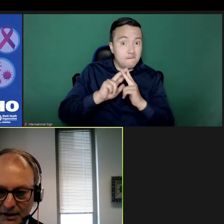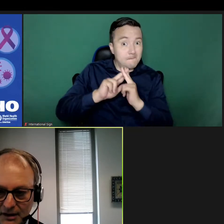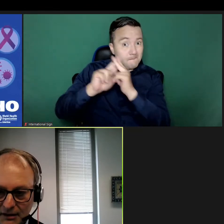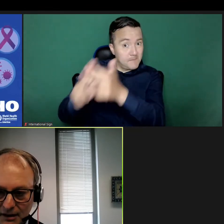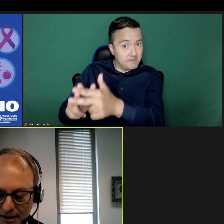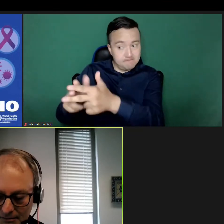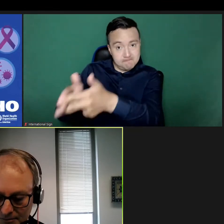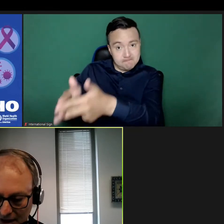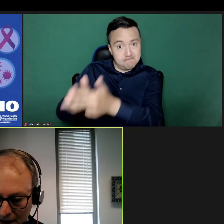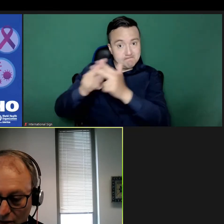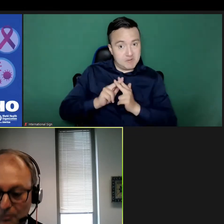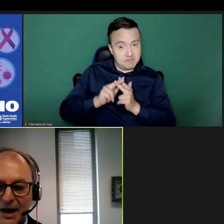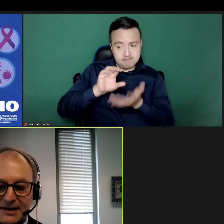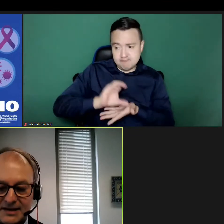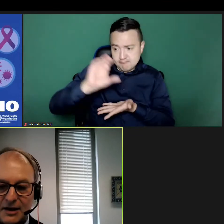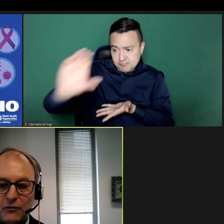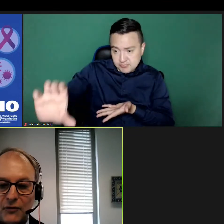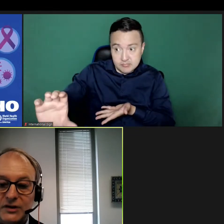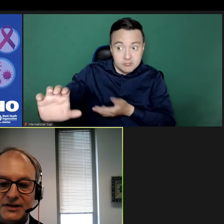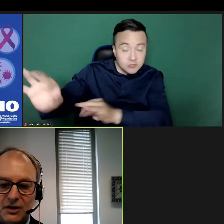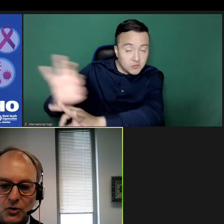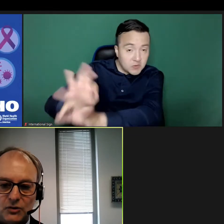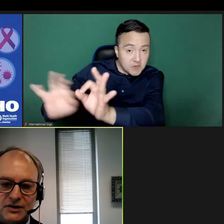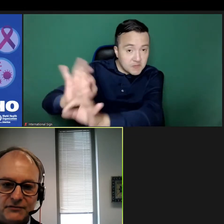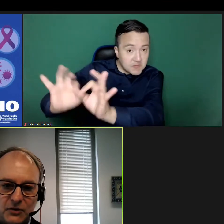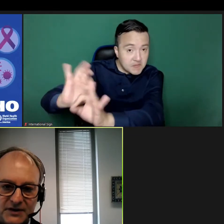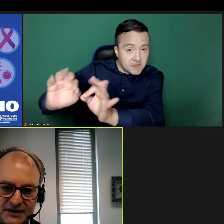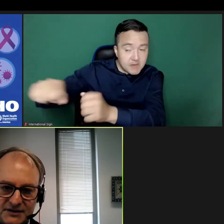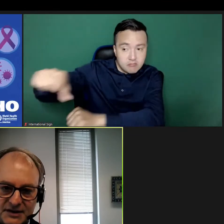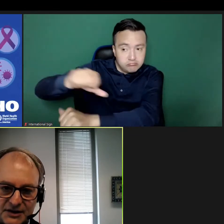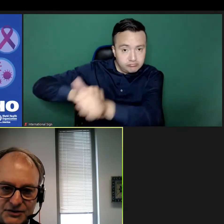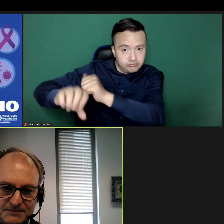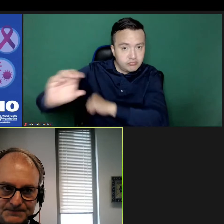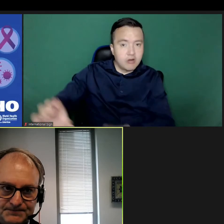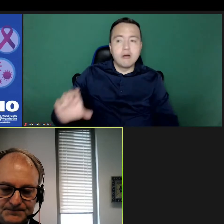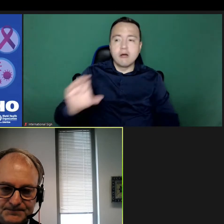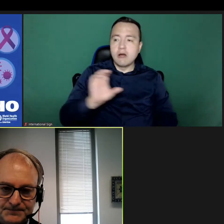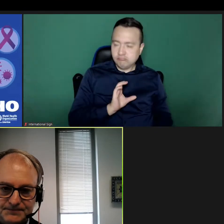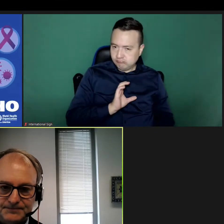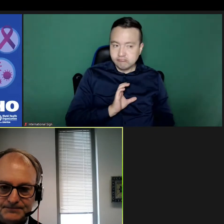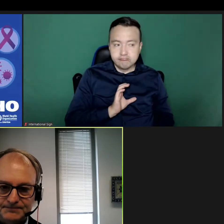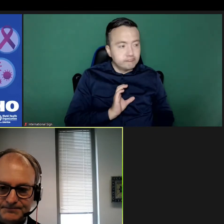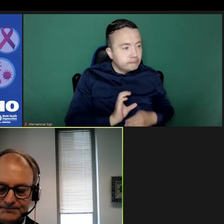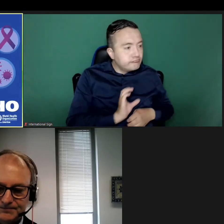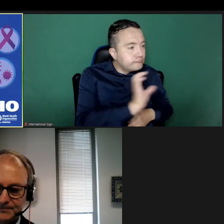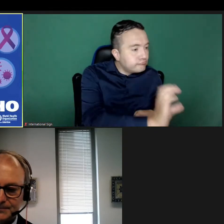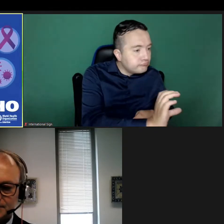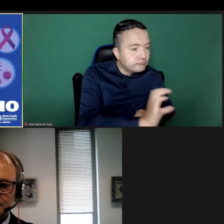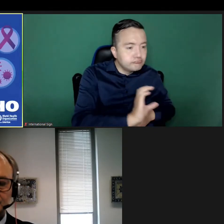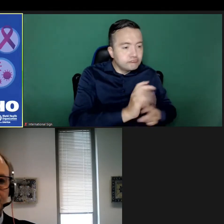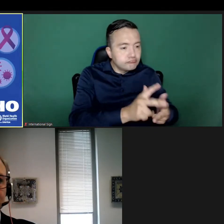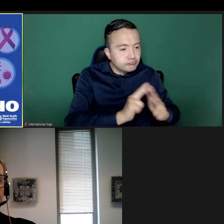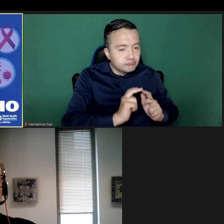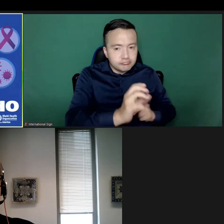encompassing of all the stakeholders involved in this discussion. Okay.